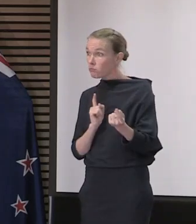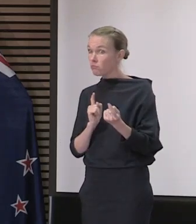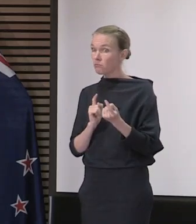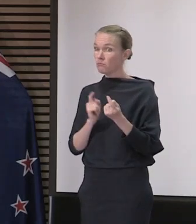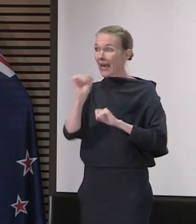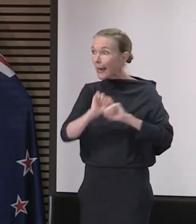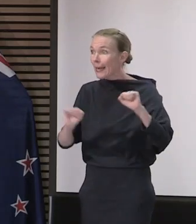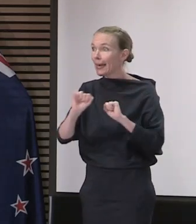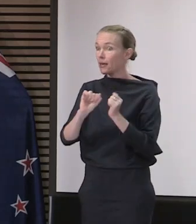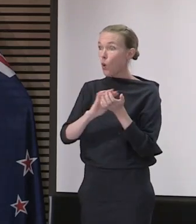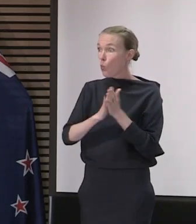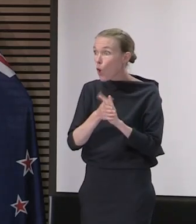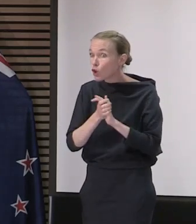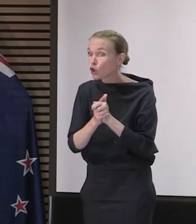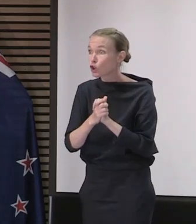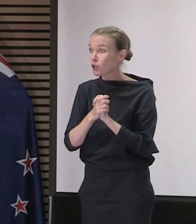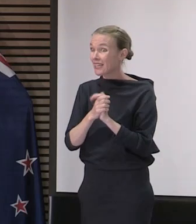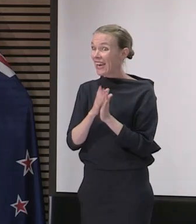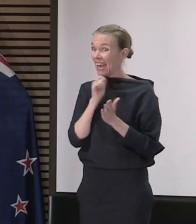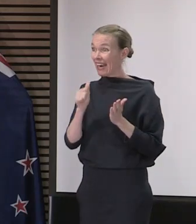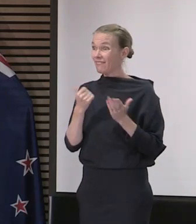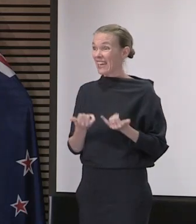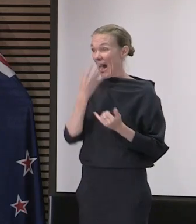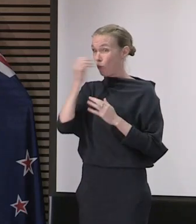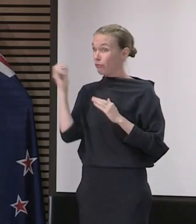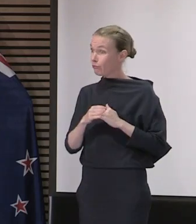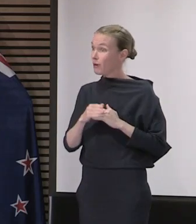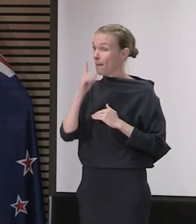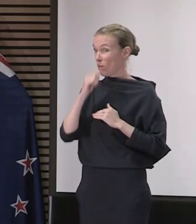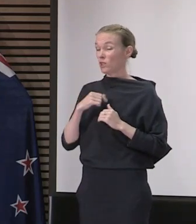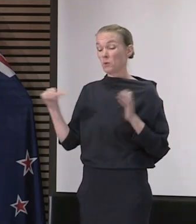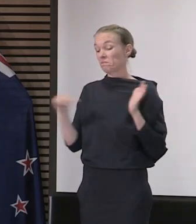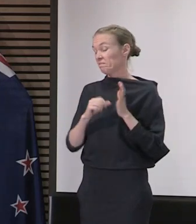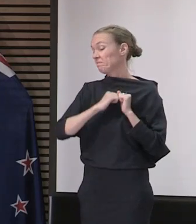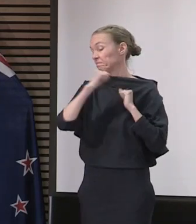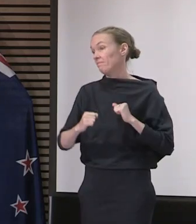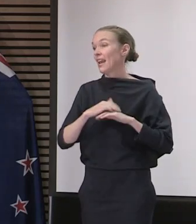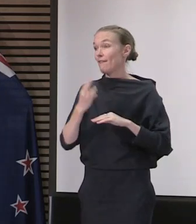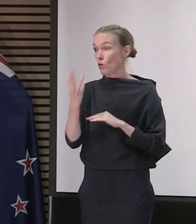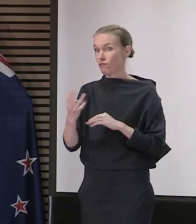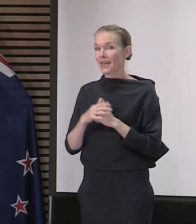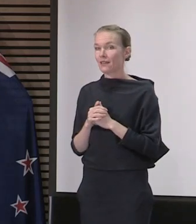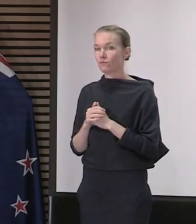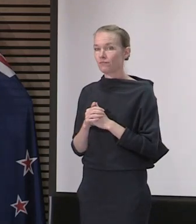seriously the expectations particularly around physical distancing, hygiene measures and not really squandering the